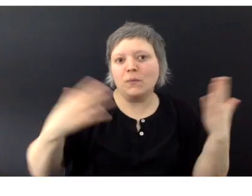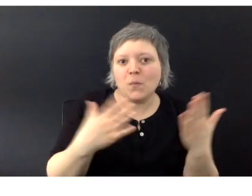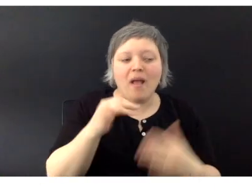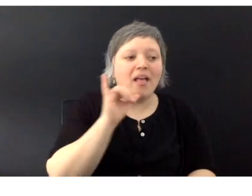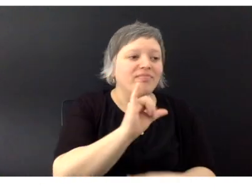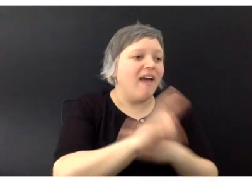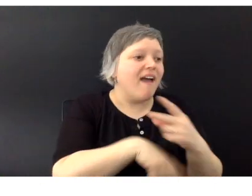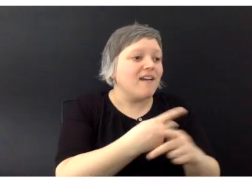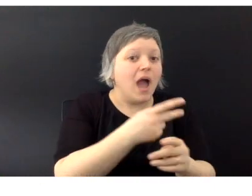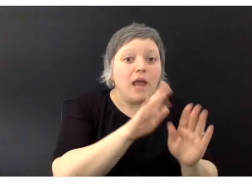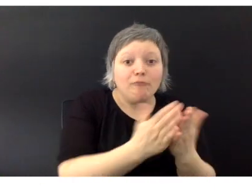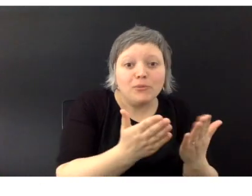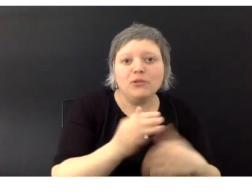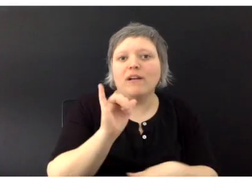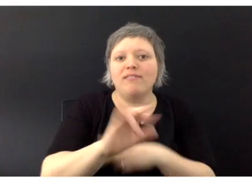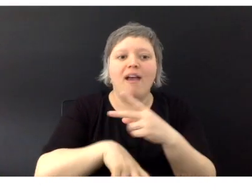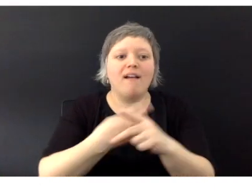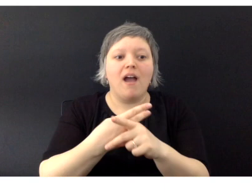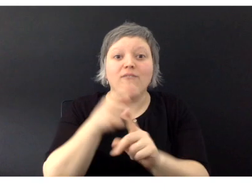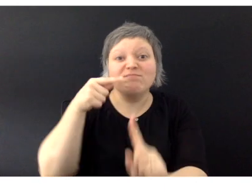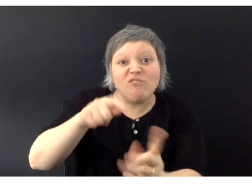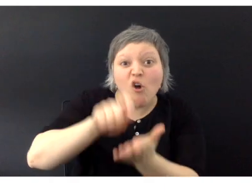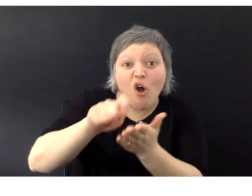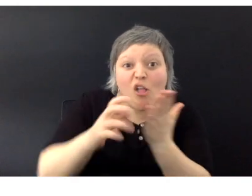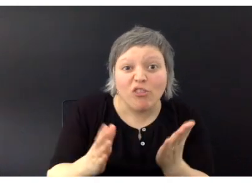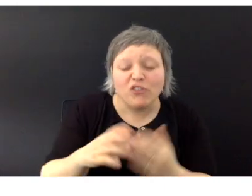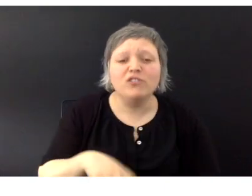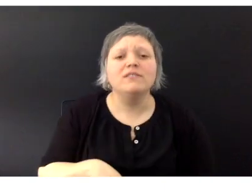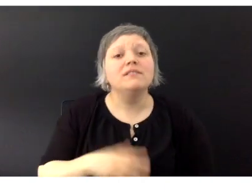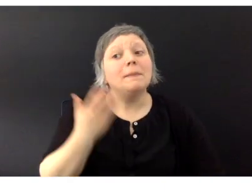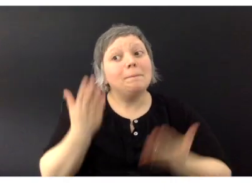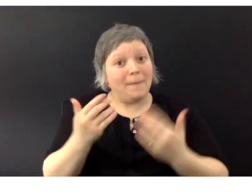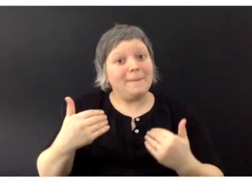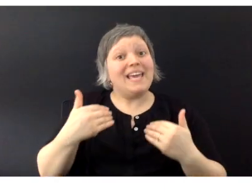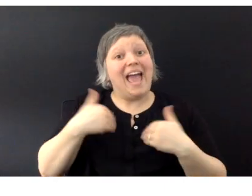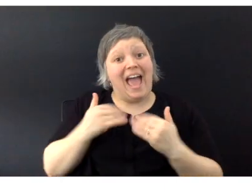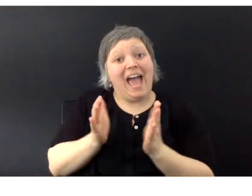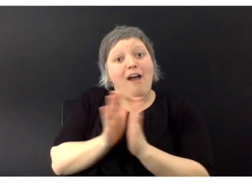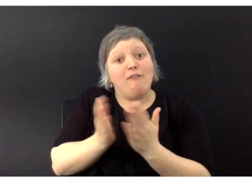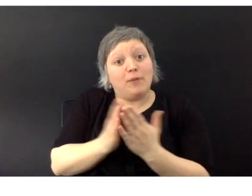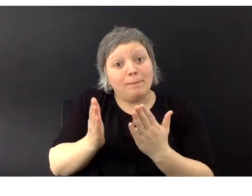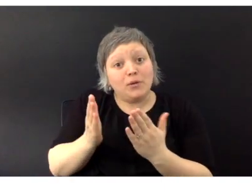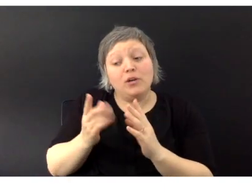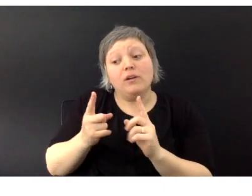that they really like. Your child might bring home books from school, they might have library books